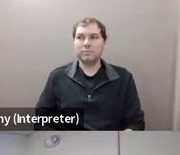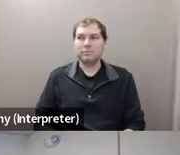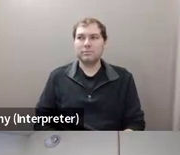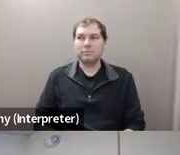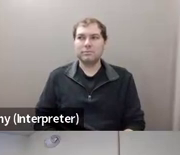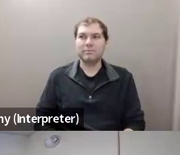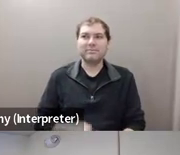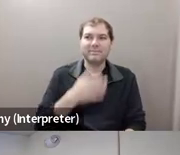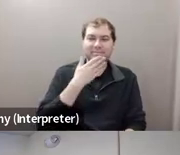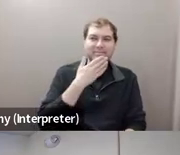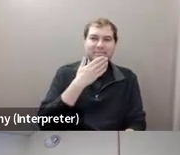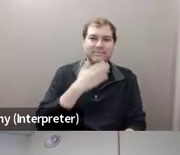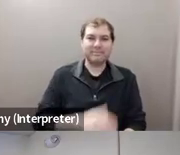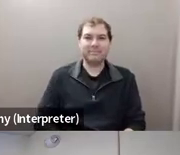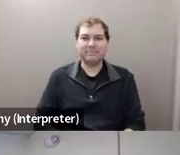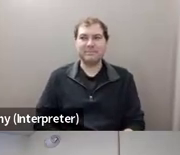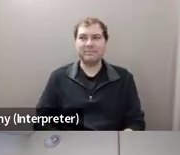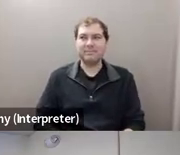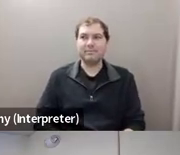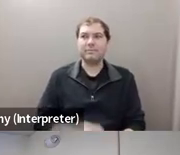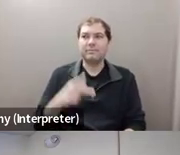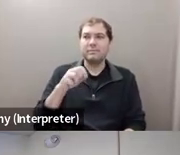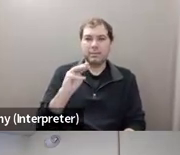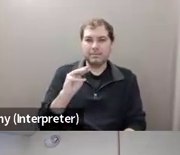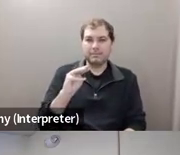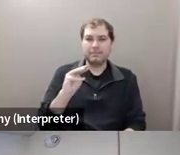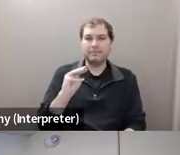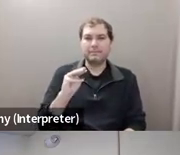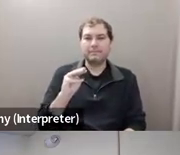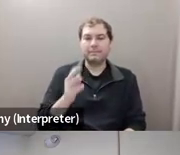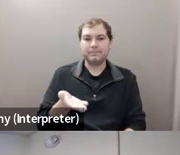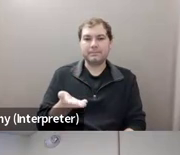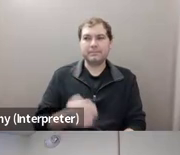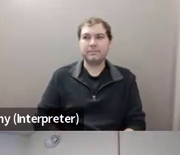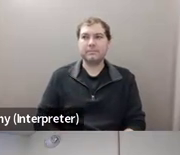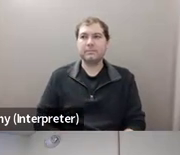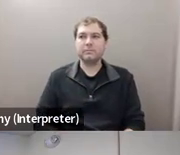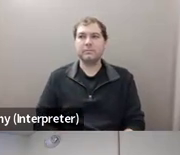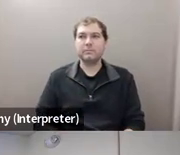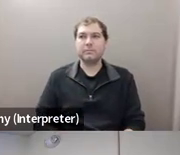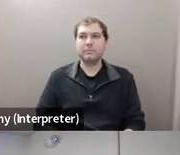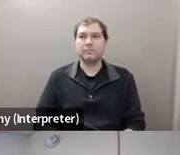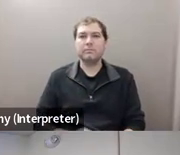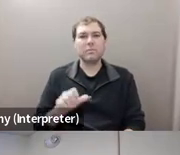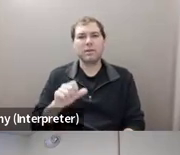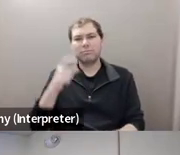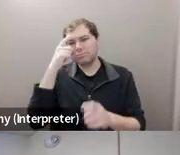Rebecca - APRIL: Thank you. Rebecca - APRIL: Pam. You wanted to address this. Pam Davies: Yeah, I agreed with him. As far as in